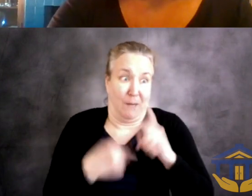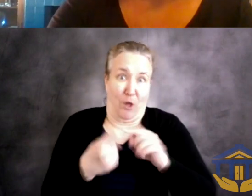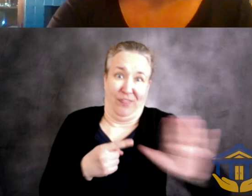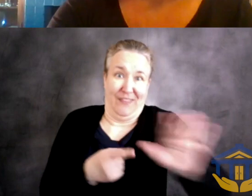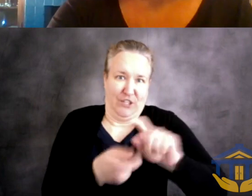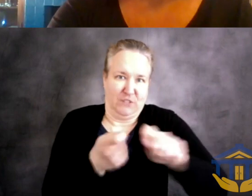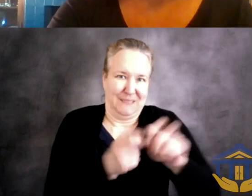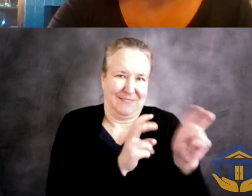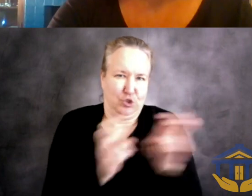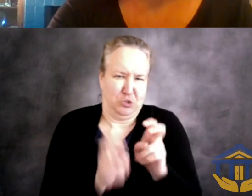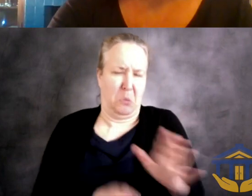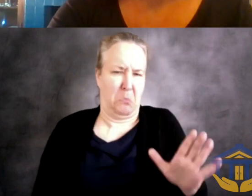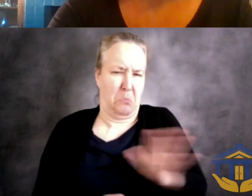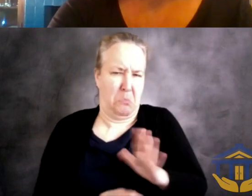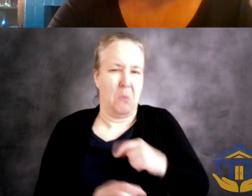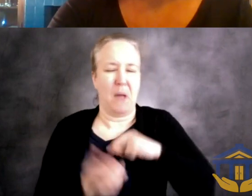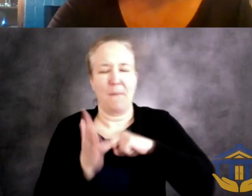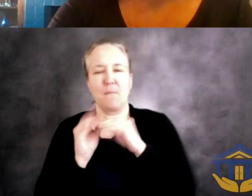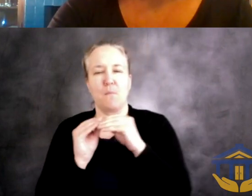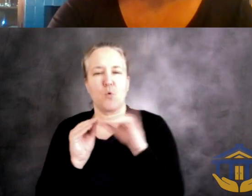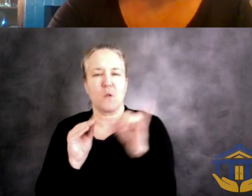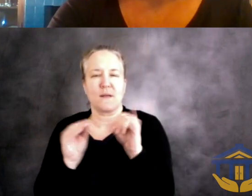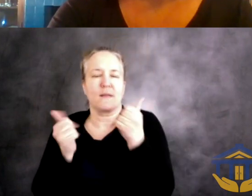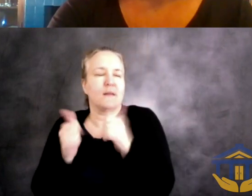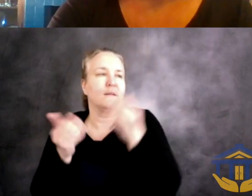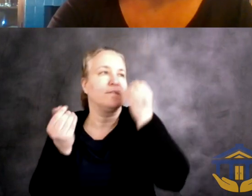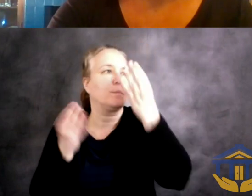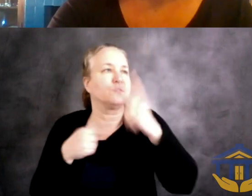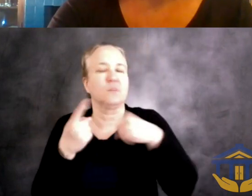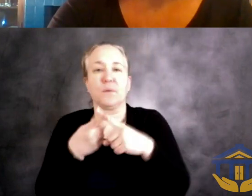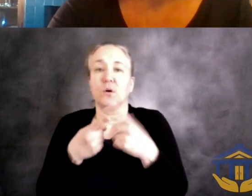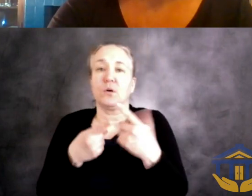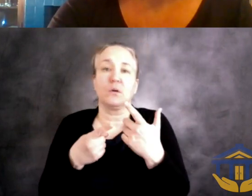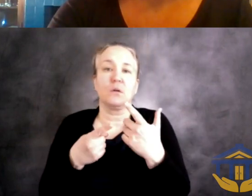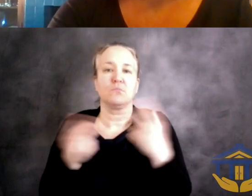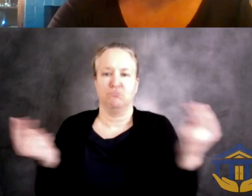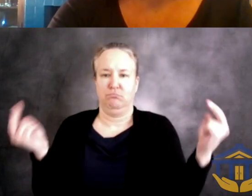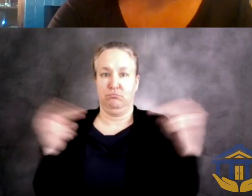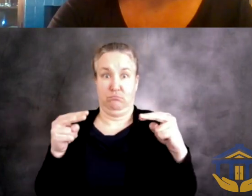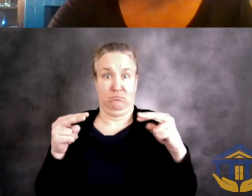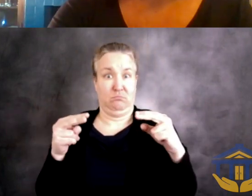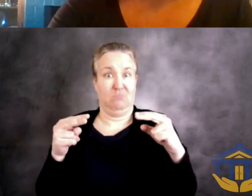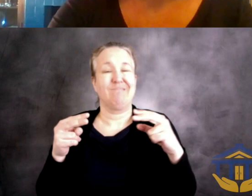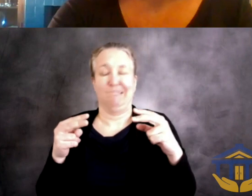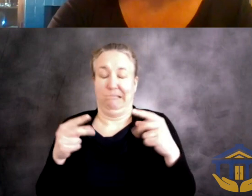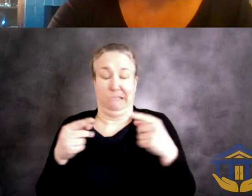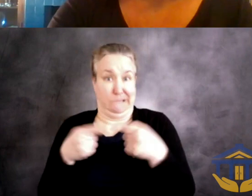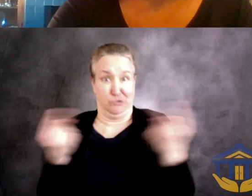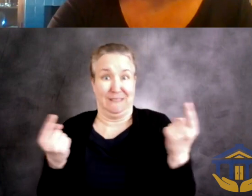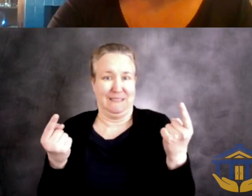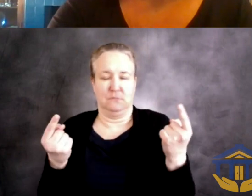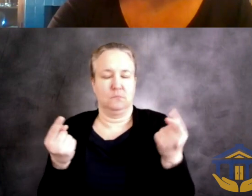but just any information about resolving those conflicts amicably. Any tips would be helpful.